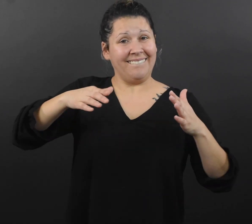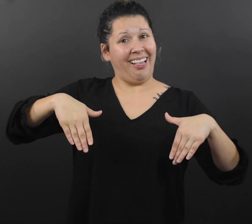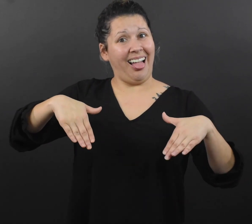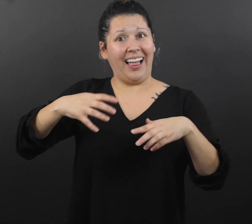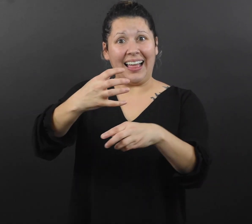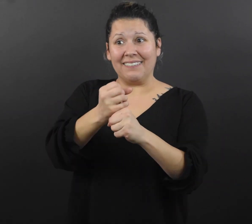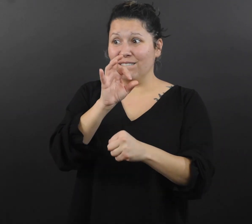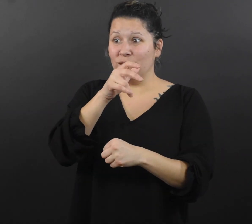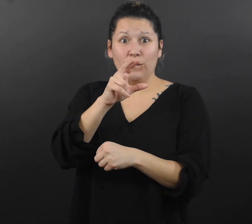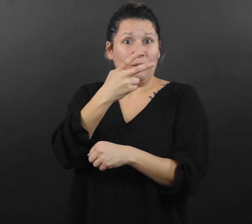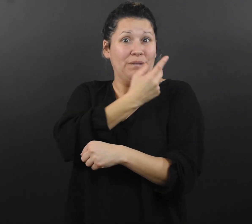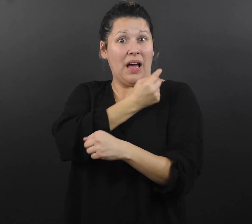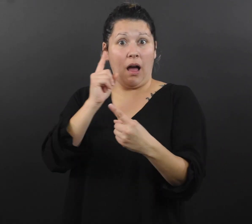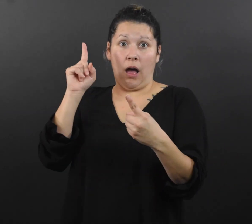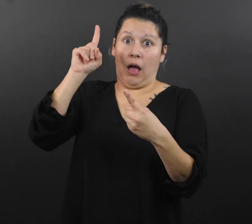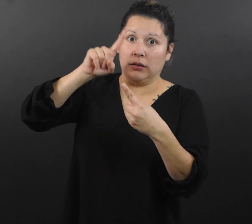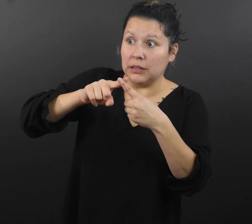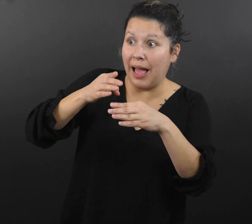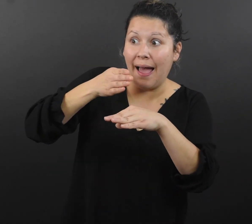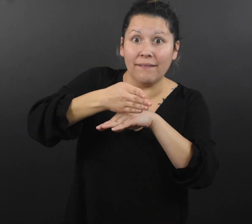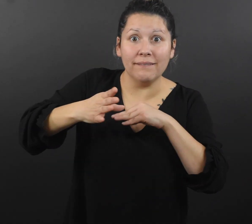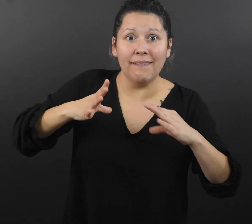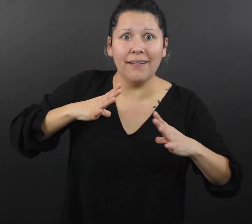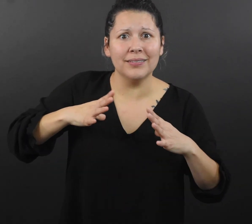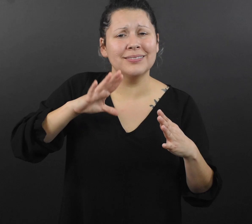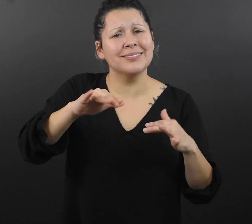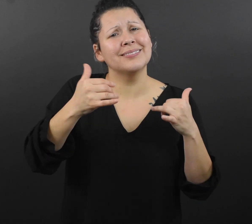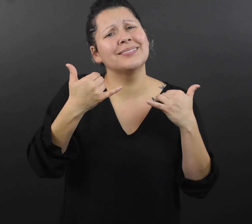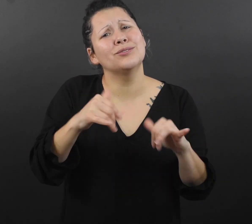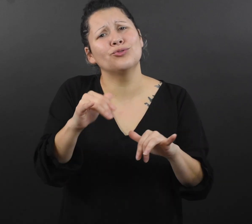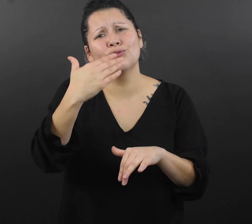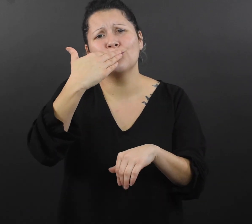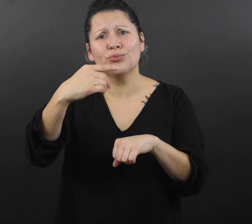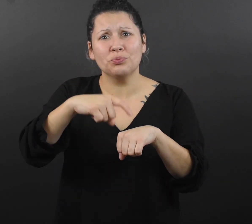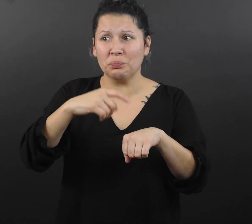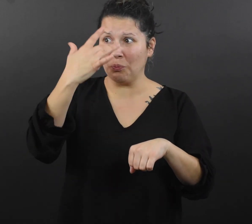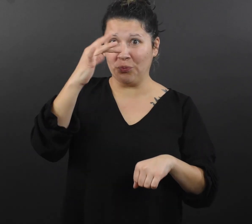“Even if you don’t get the flu vaccine until after the holidays, it’s still a good time,